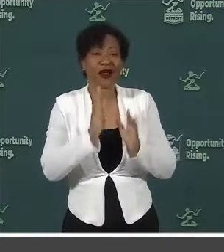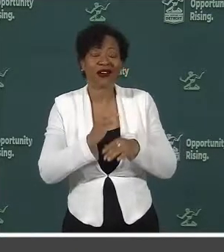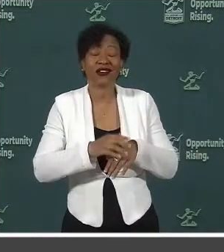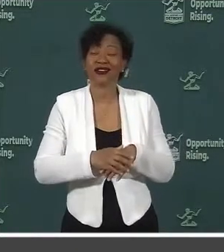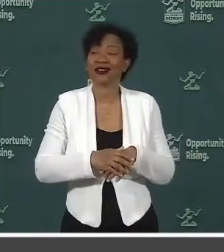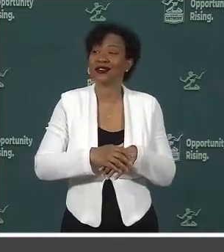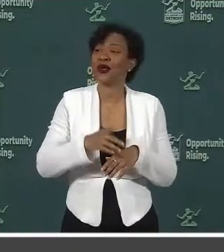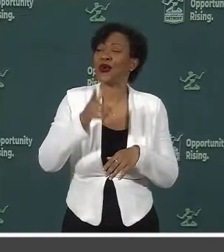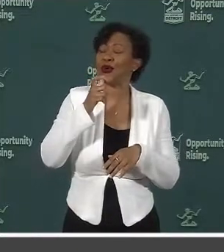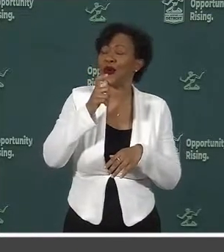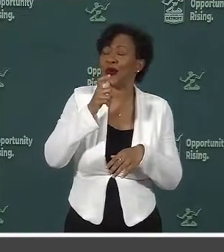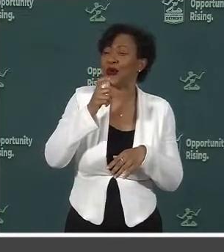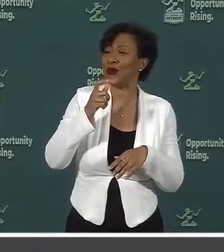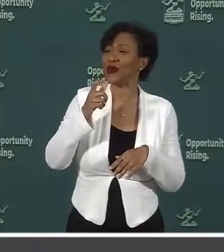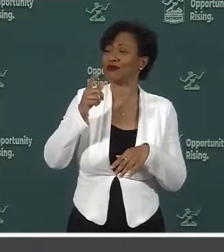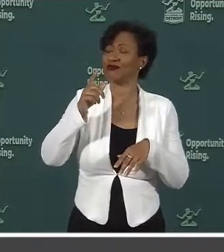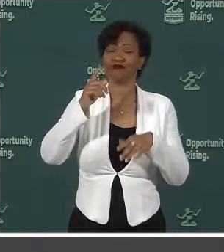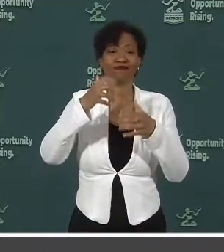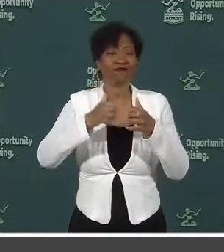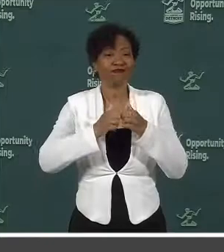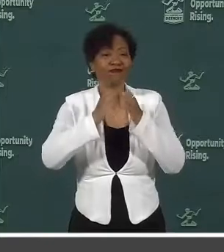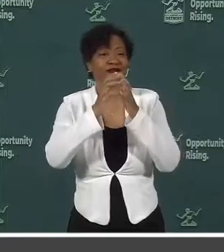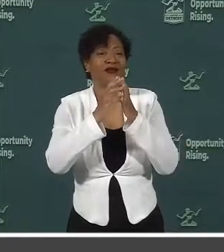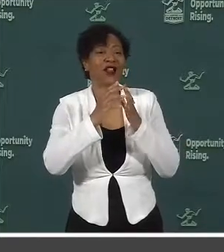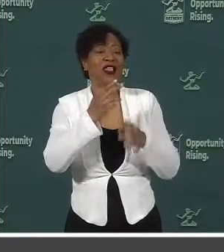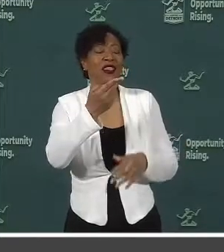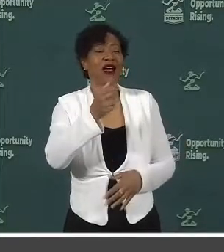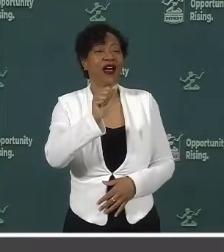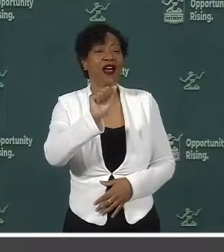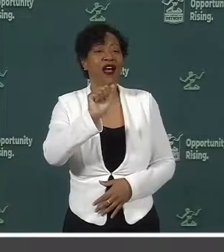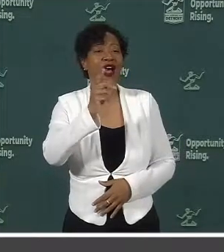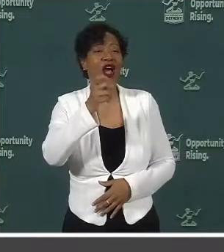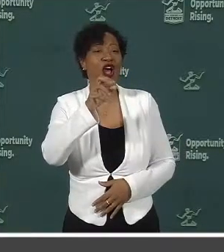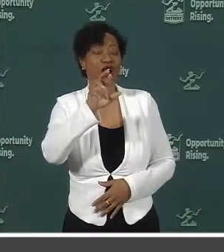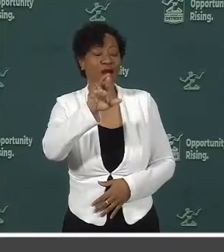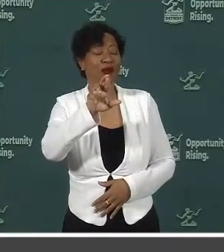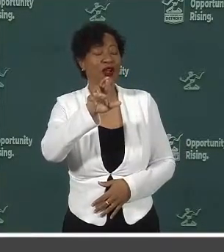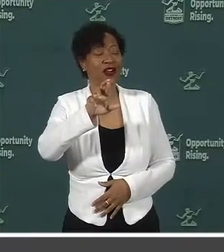BUILT HERE BEFORE WE START I'D LIKE TO INTRODUCE A FEW PEOPLE THAT ARE WITH ME TODAY MY WIFE